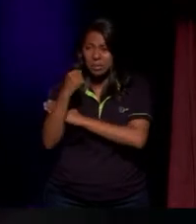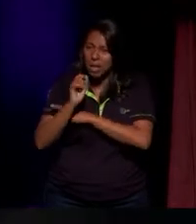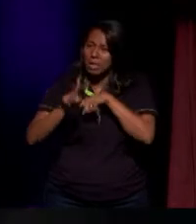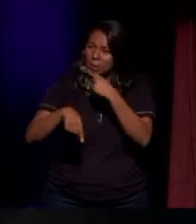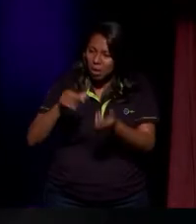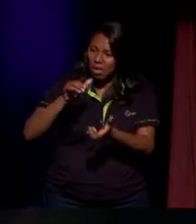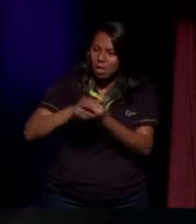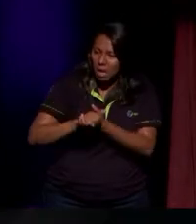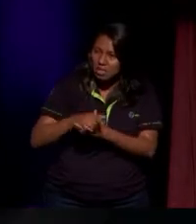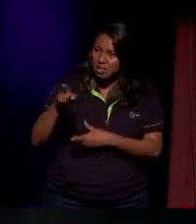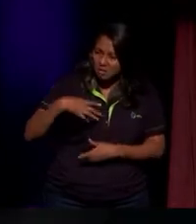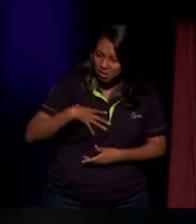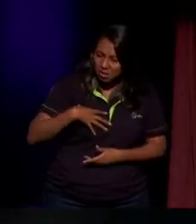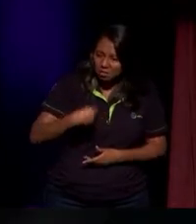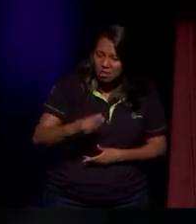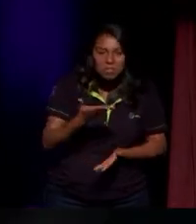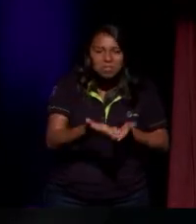then the State does not even have to worry